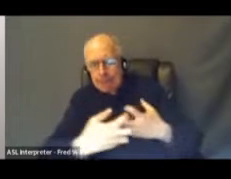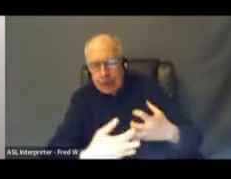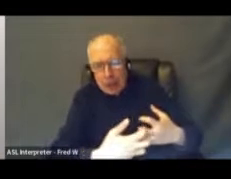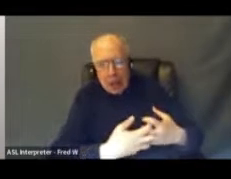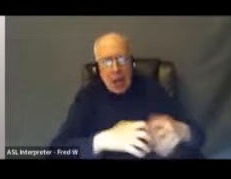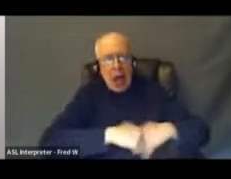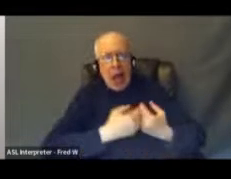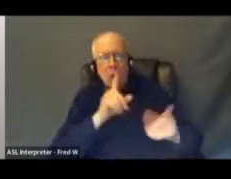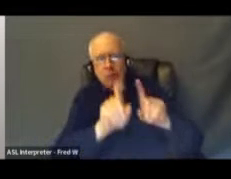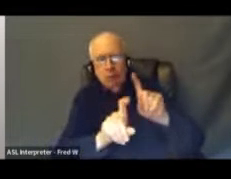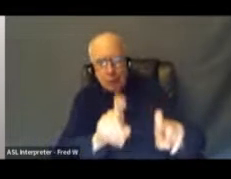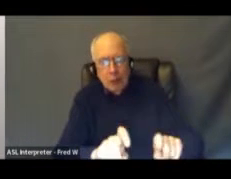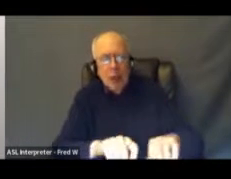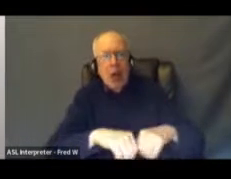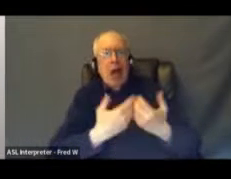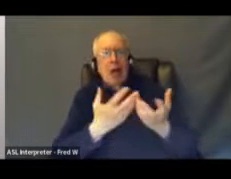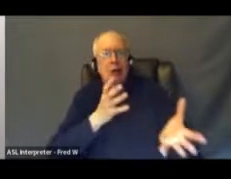having conversations and connecting resources.